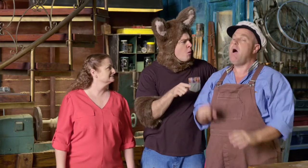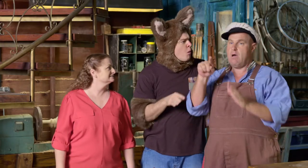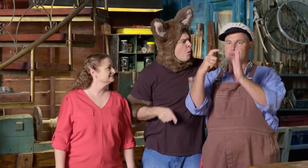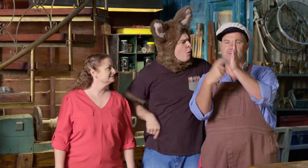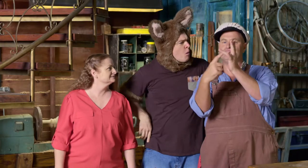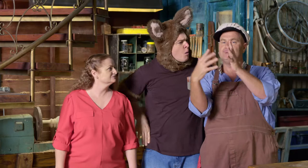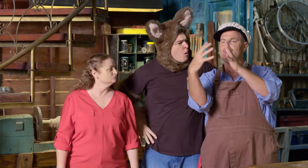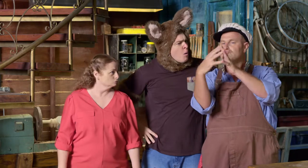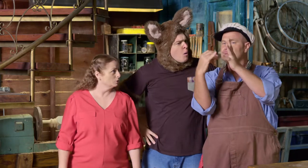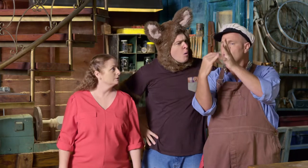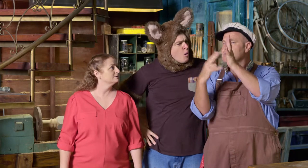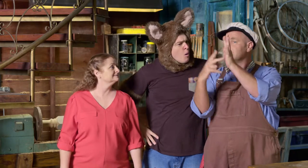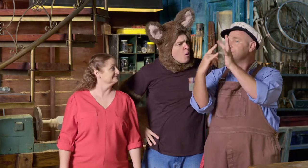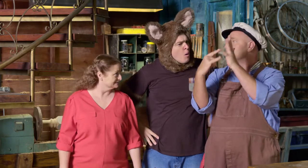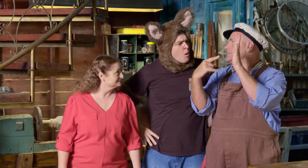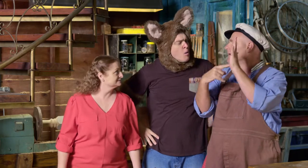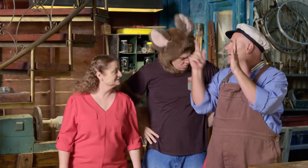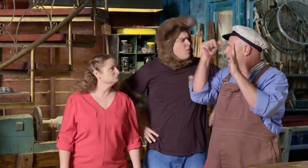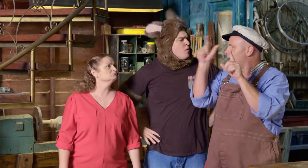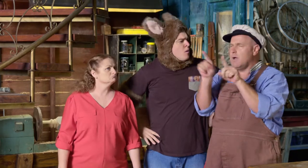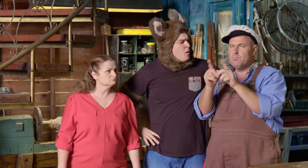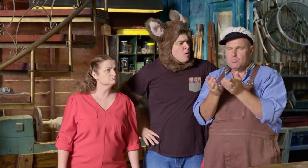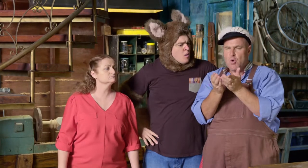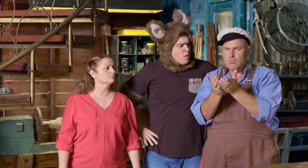Well, a crow's nest is something that's found on a boat.